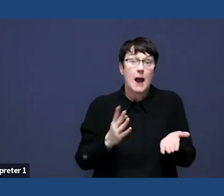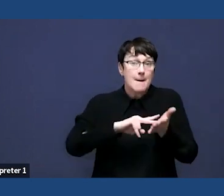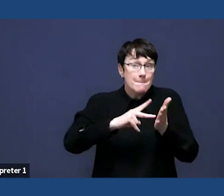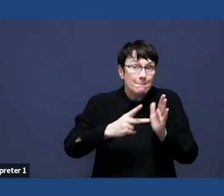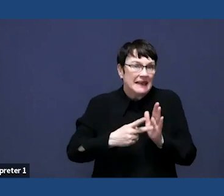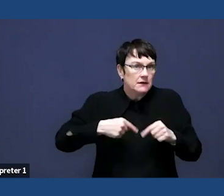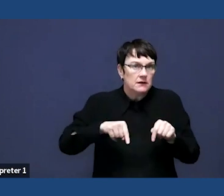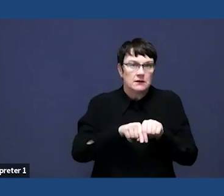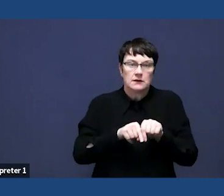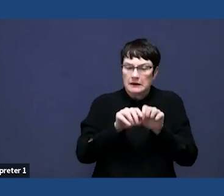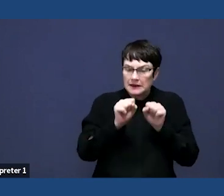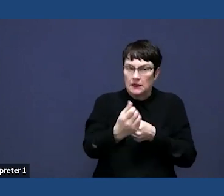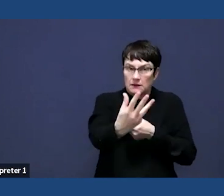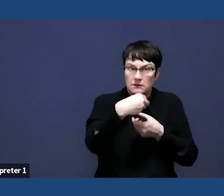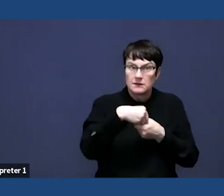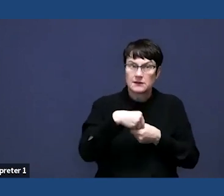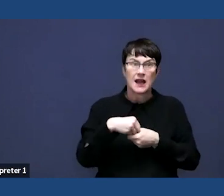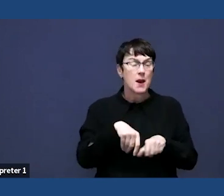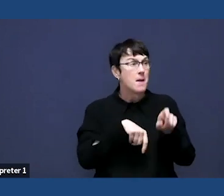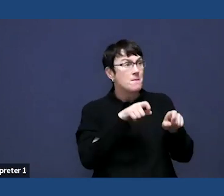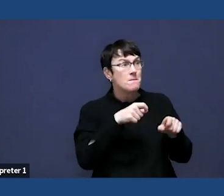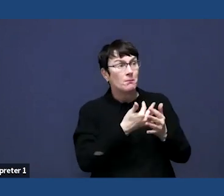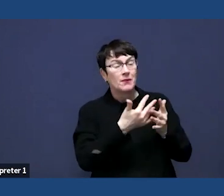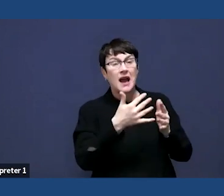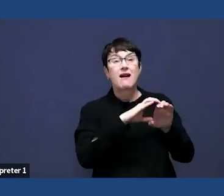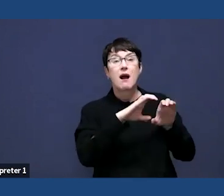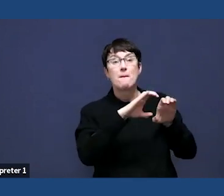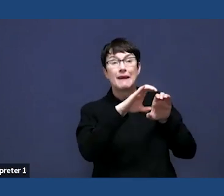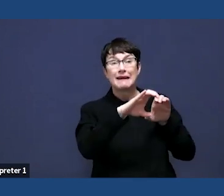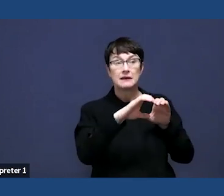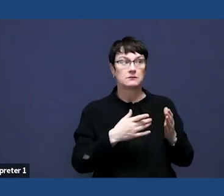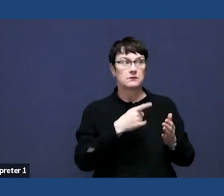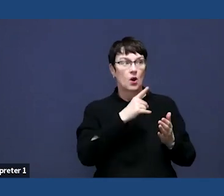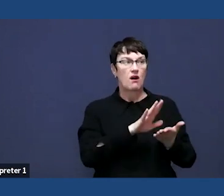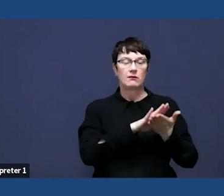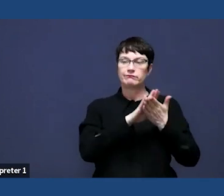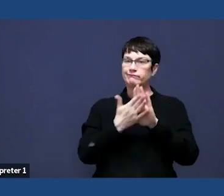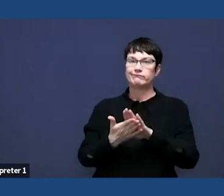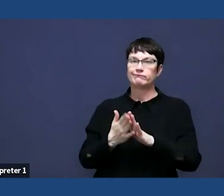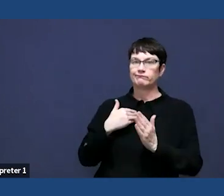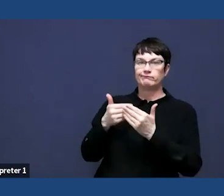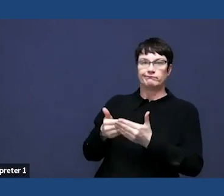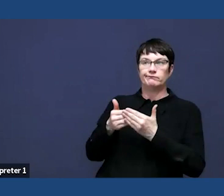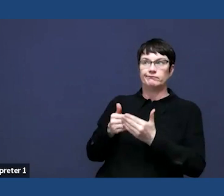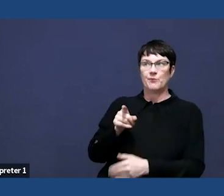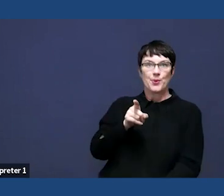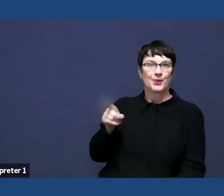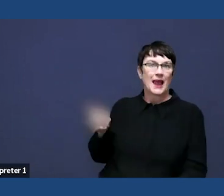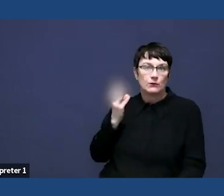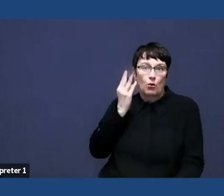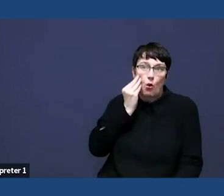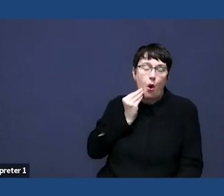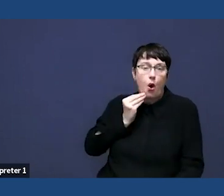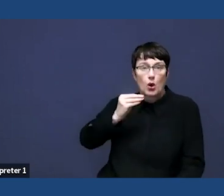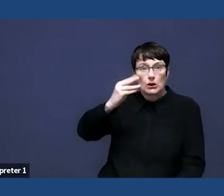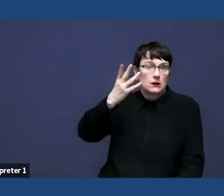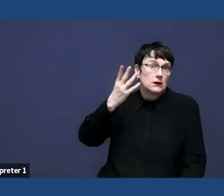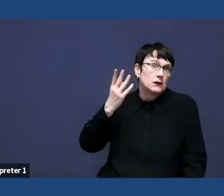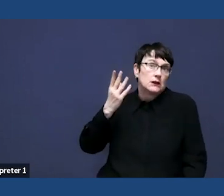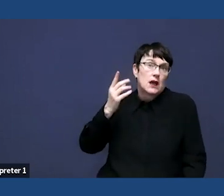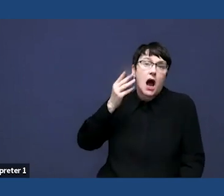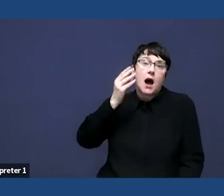are going to be caregivers, especially if we know that ageing in place and living in